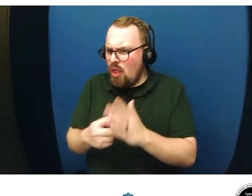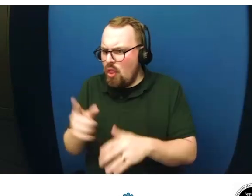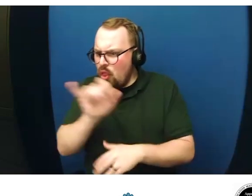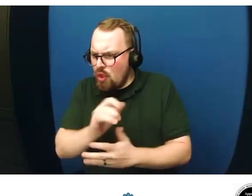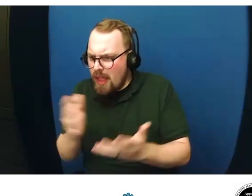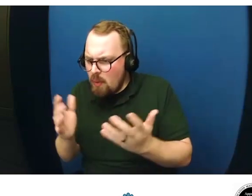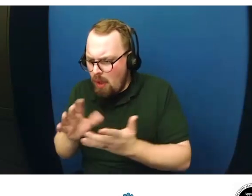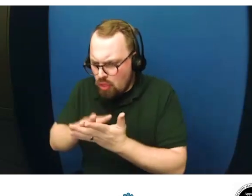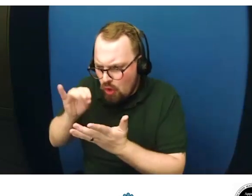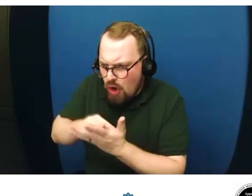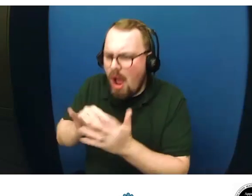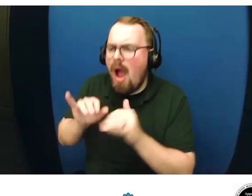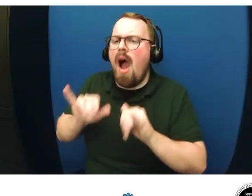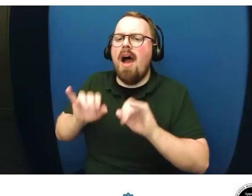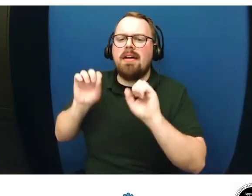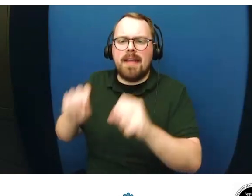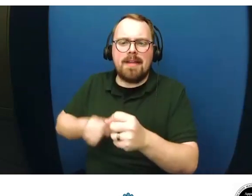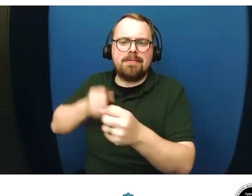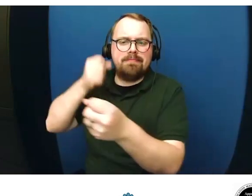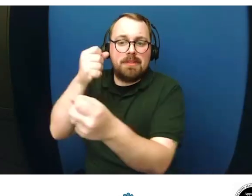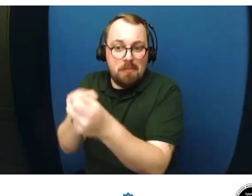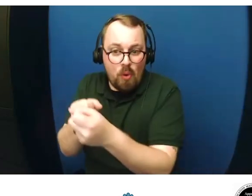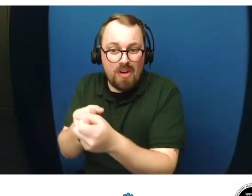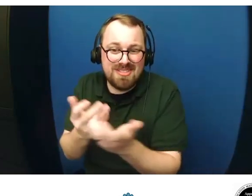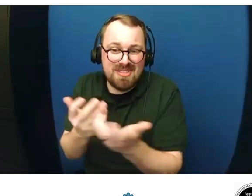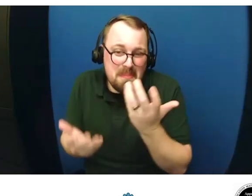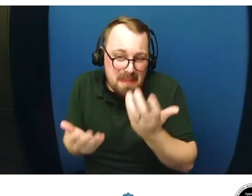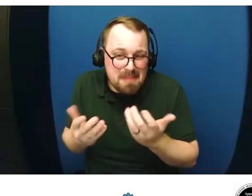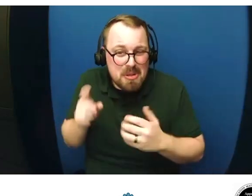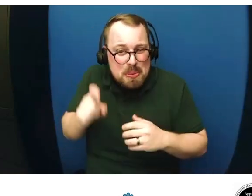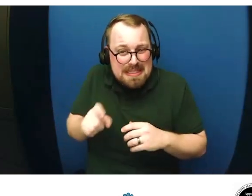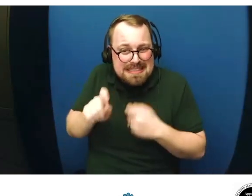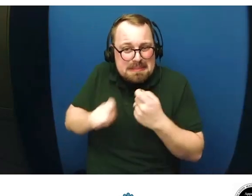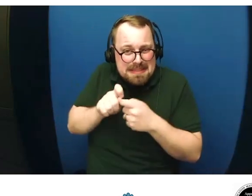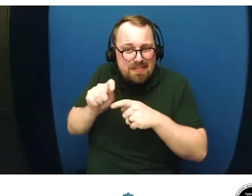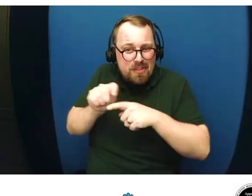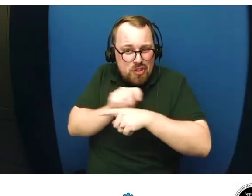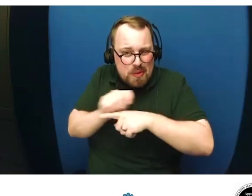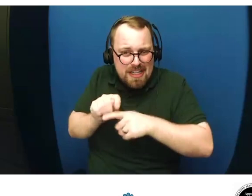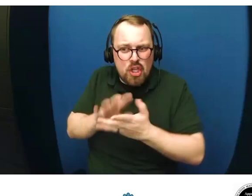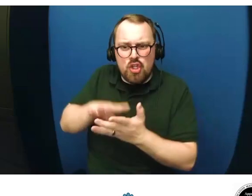So it may be that some training is needed on those specific etiologies.